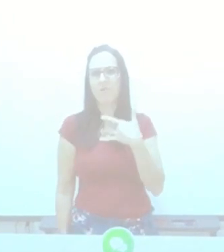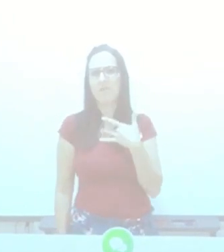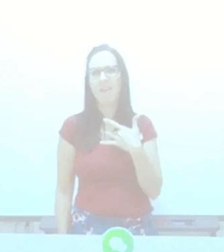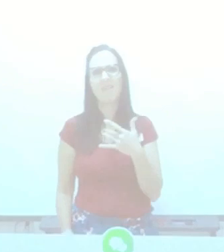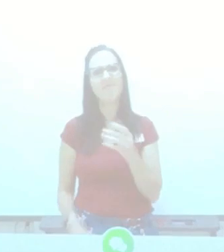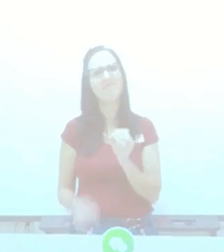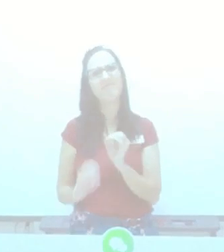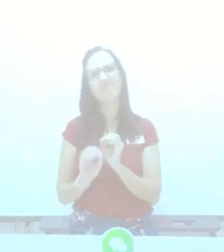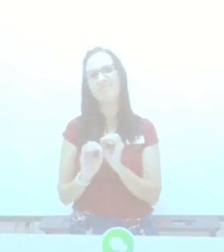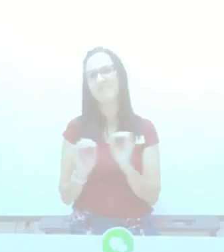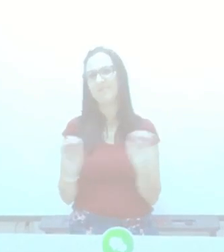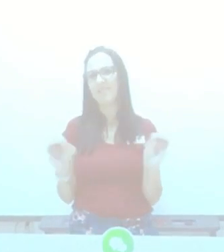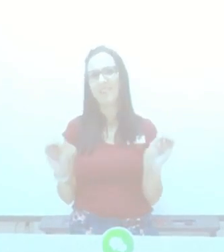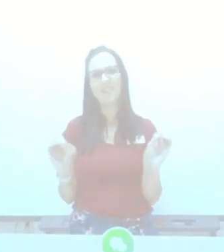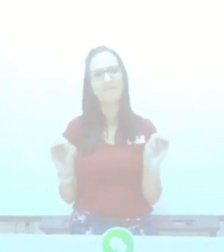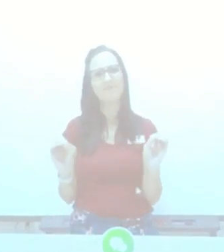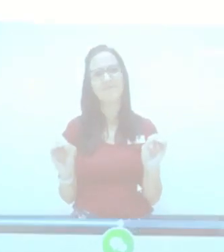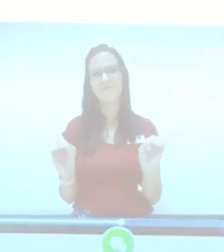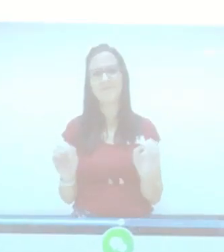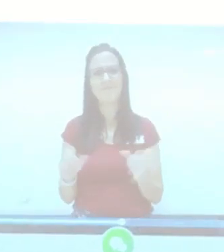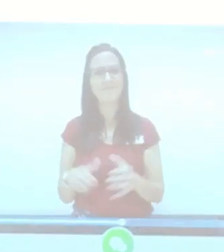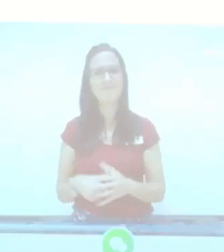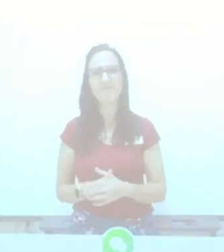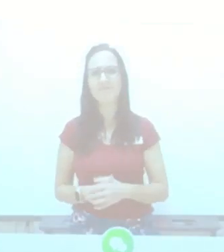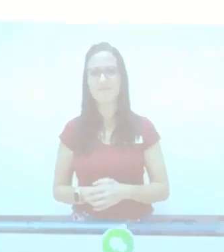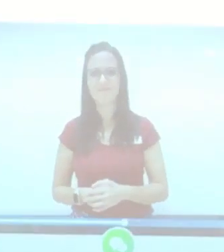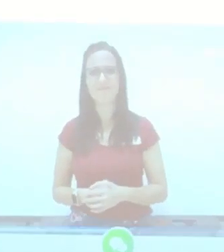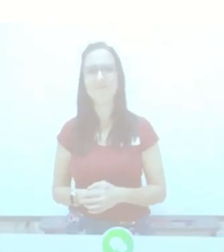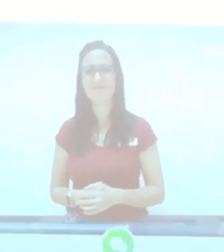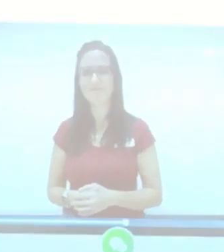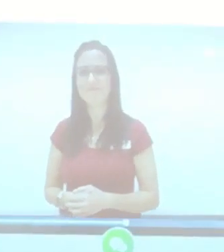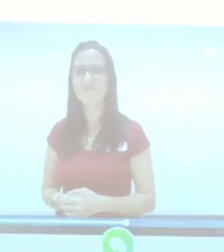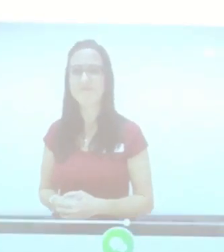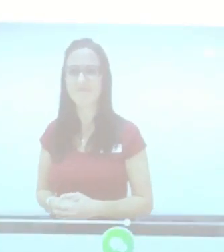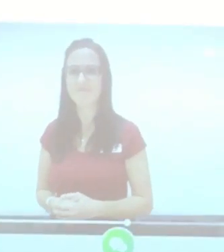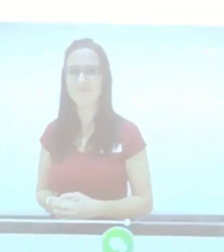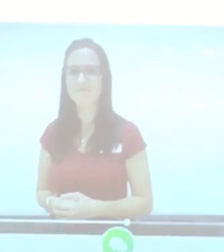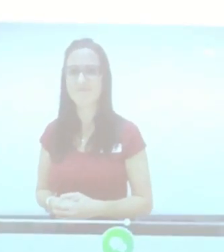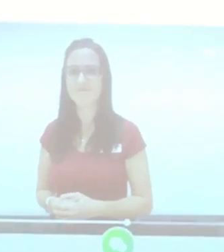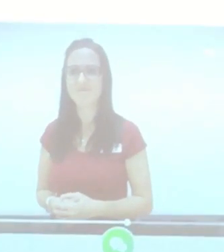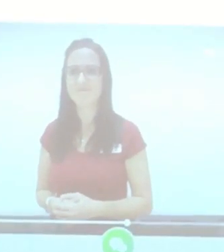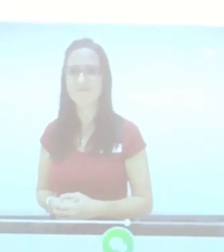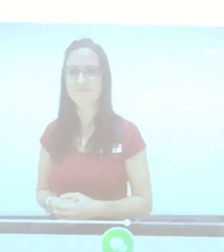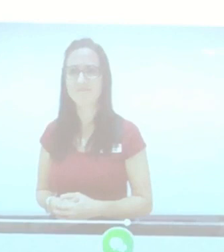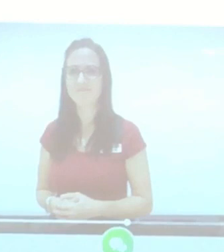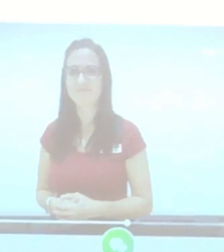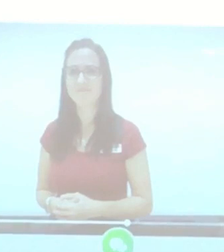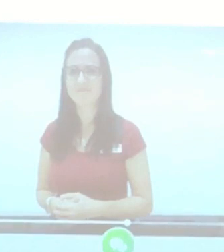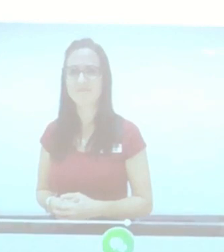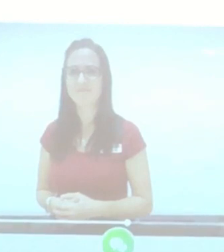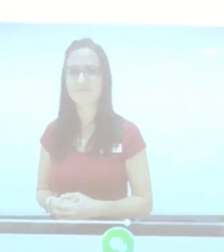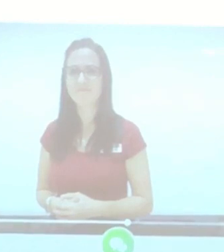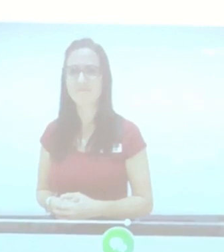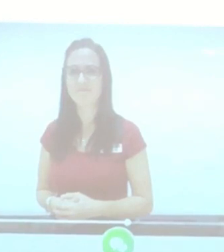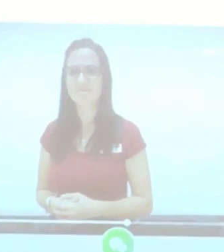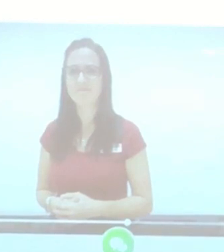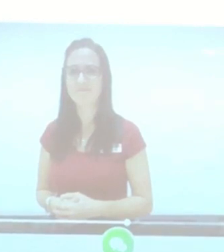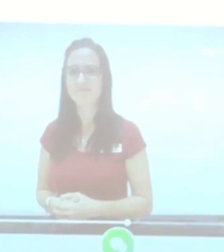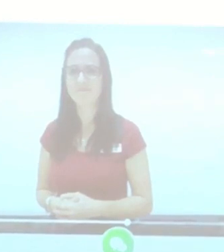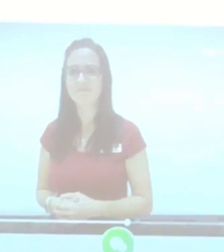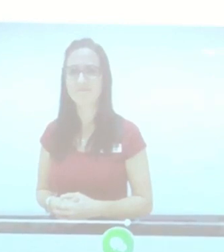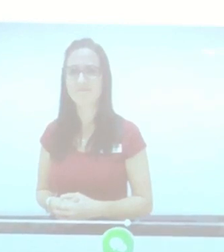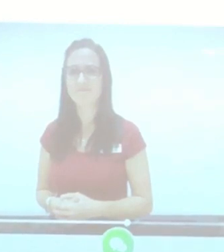Right it is kind of like a rhetorical question, actually usually a rhetorical question is more like a wh-question